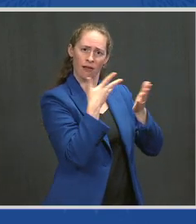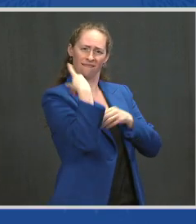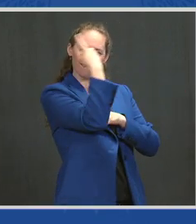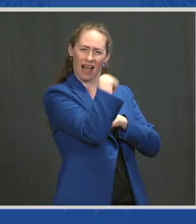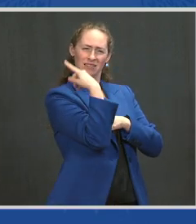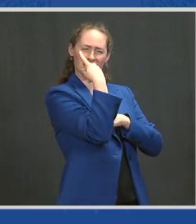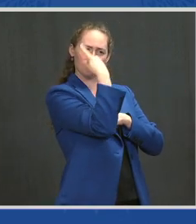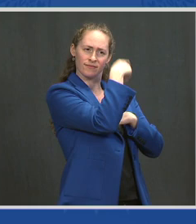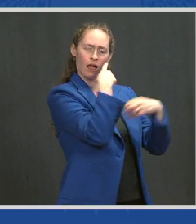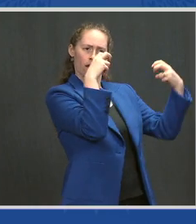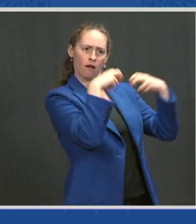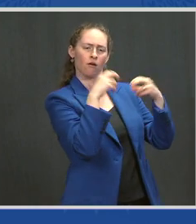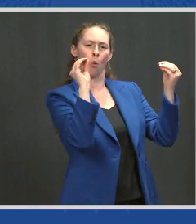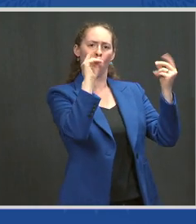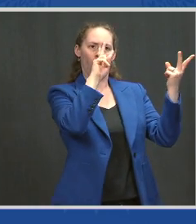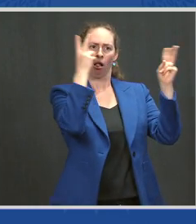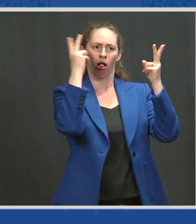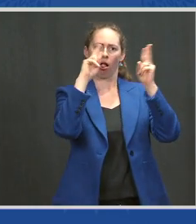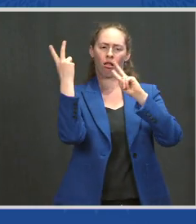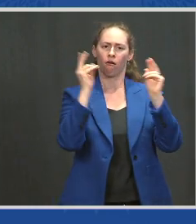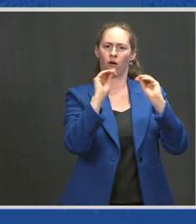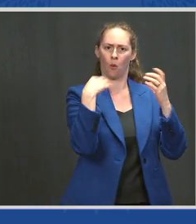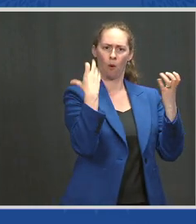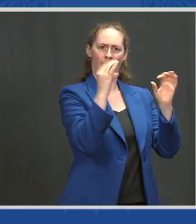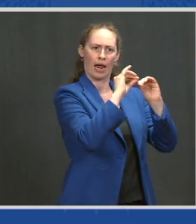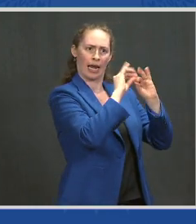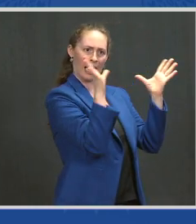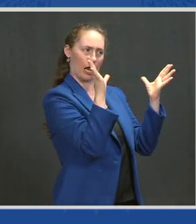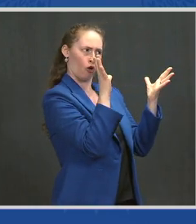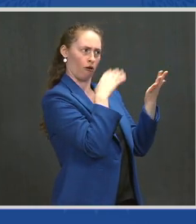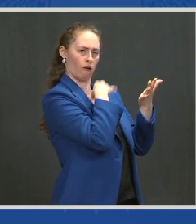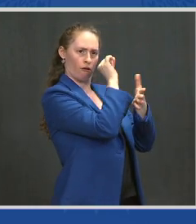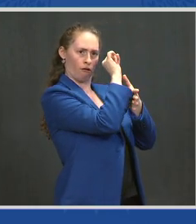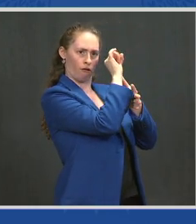about what I wanted to communicate. I did what I came to do: